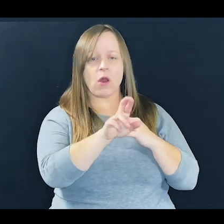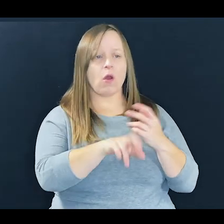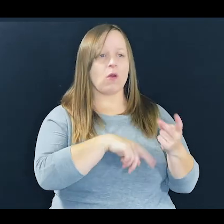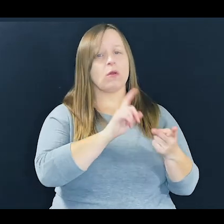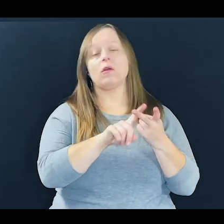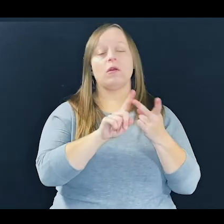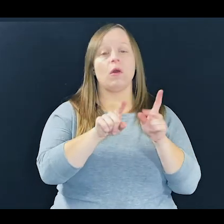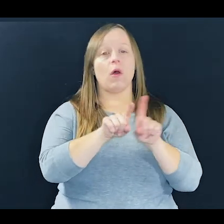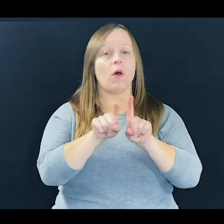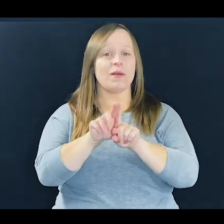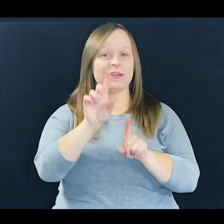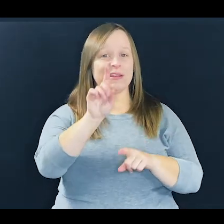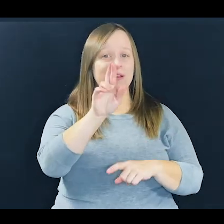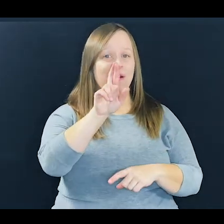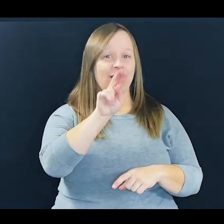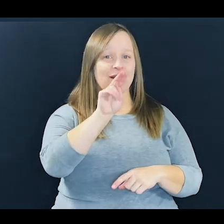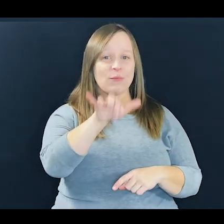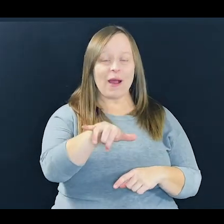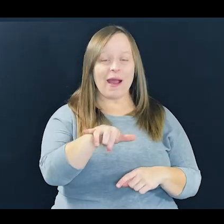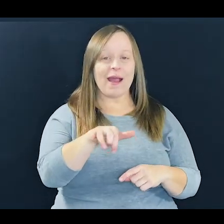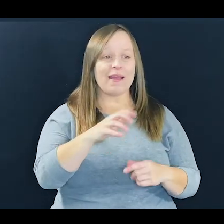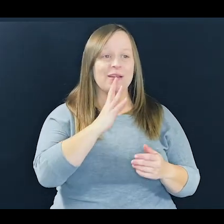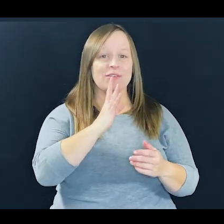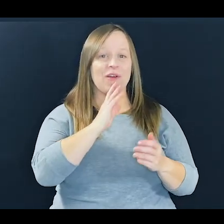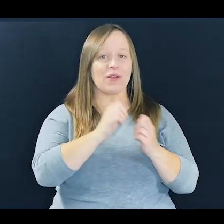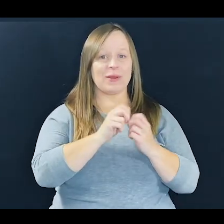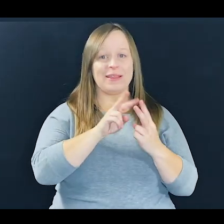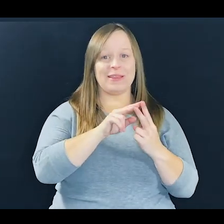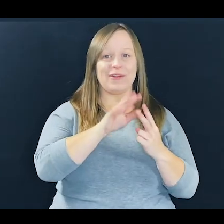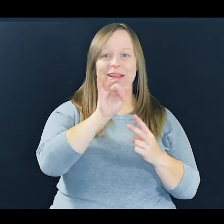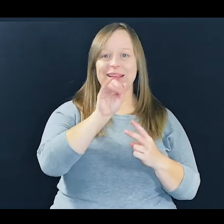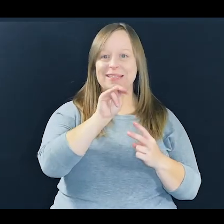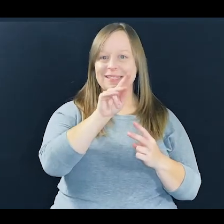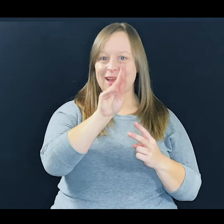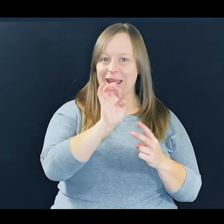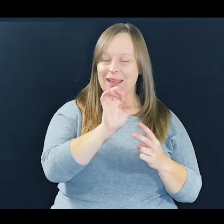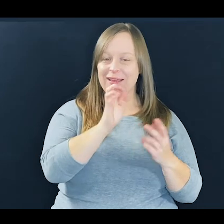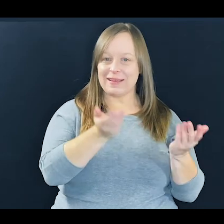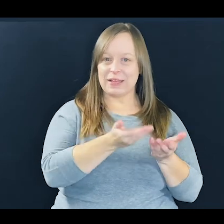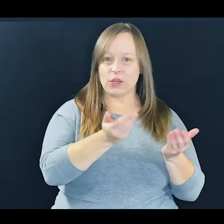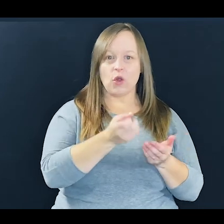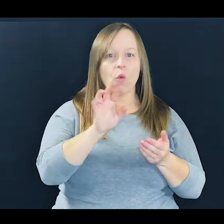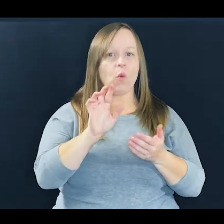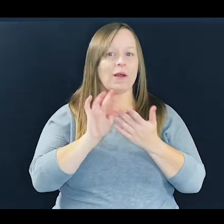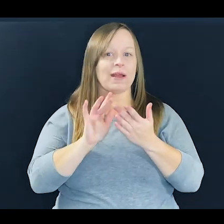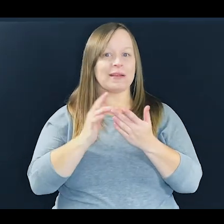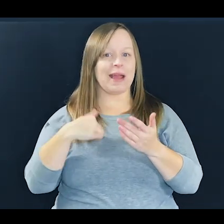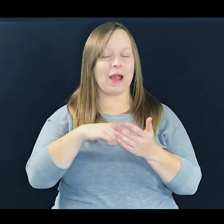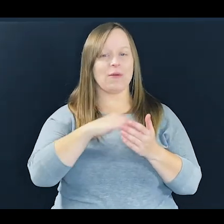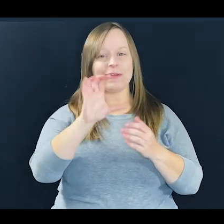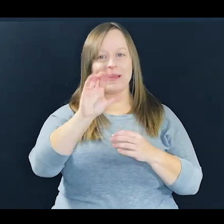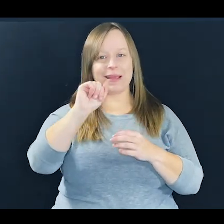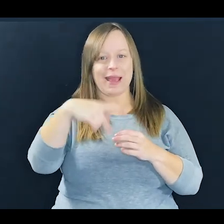You can also contact DRNY and talk to either our intake department at DRNY or contact our Client Assistance